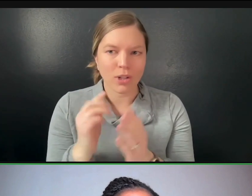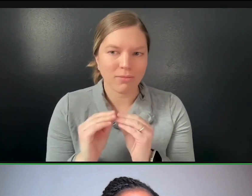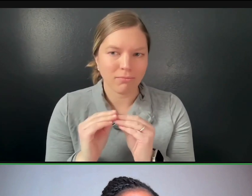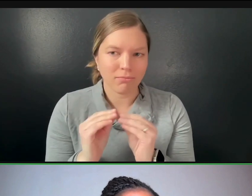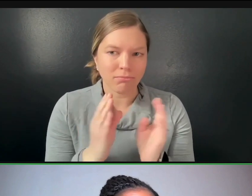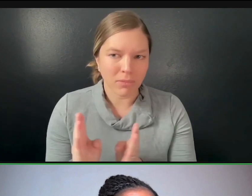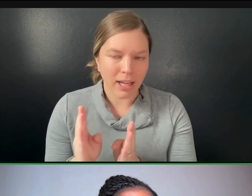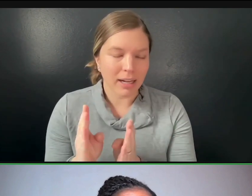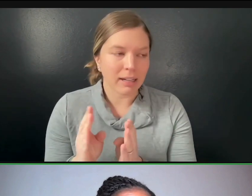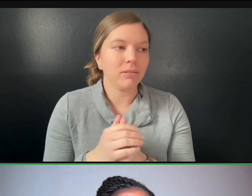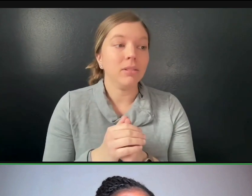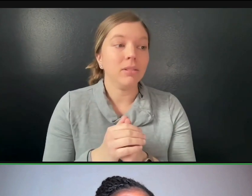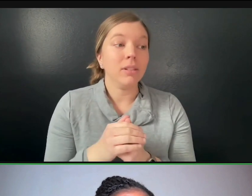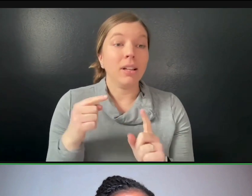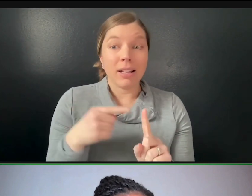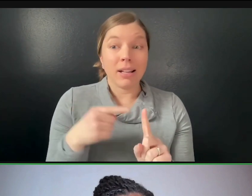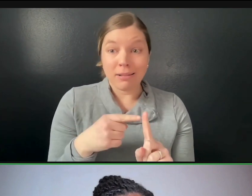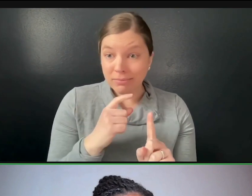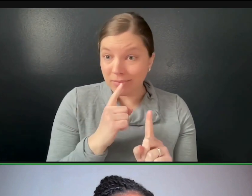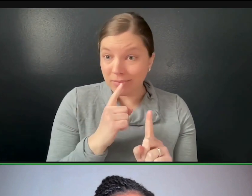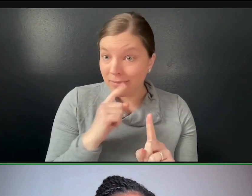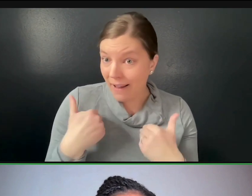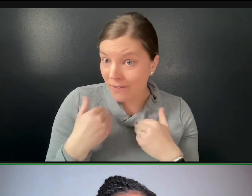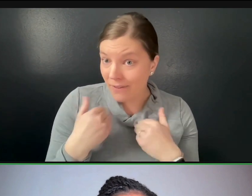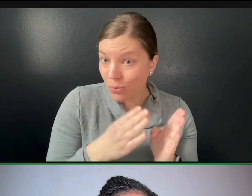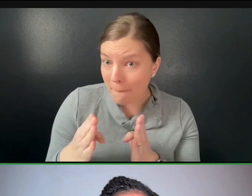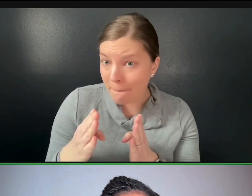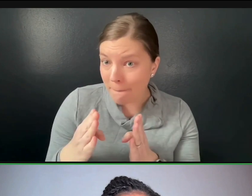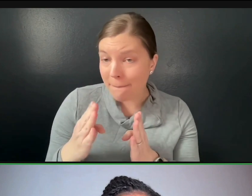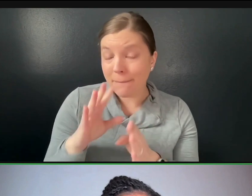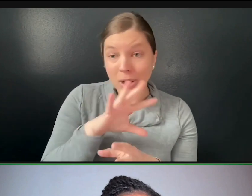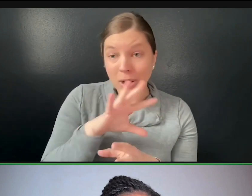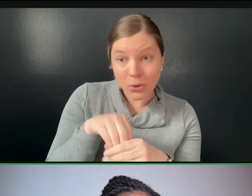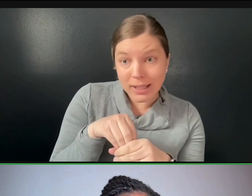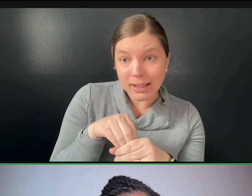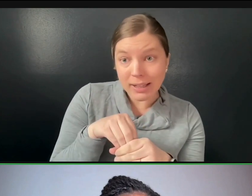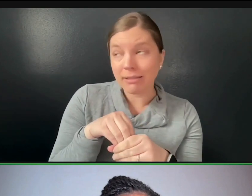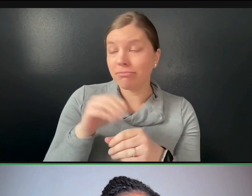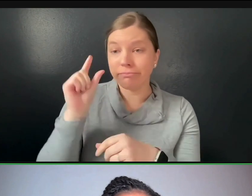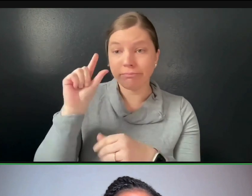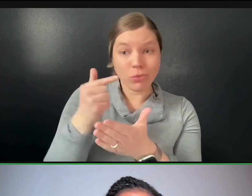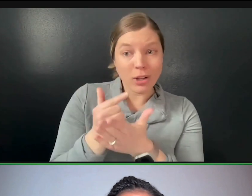and make sure they're also invited to those rehearsals that will take place prior to the big day.